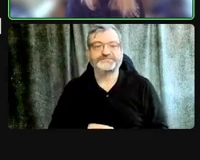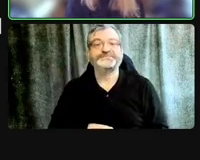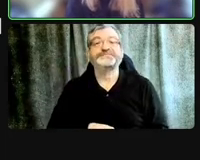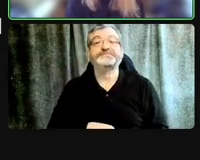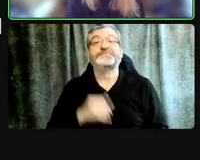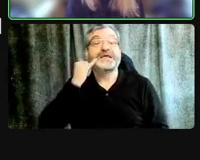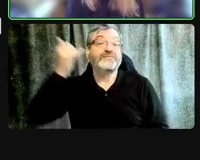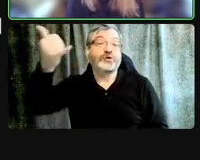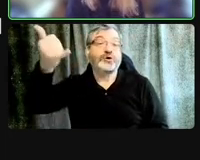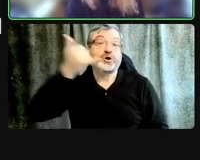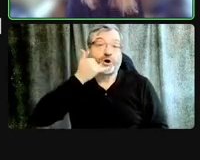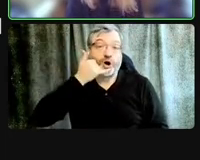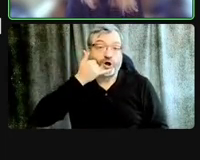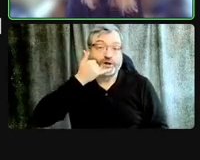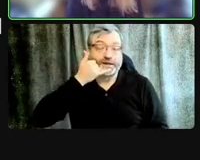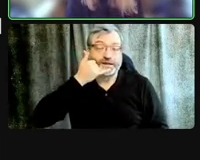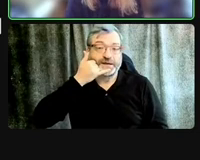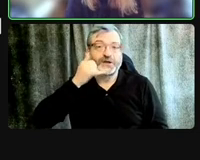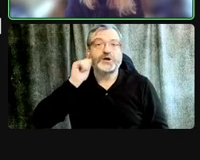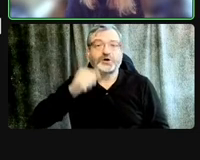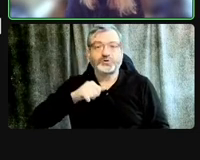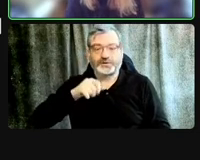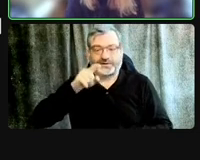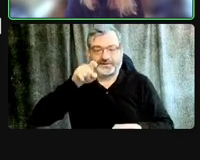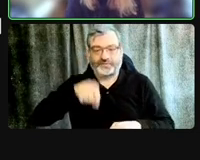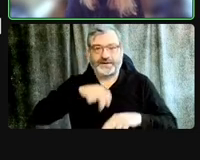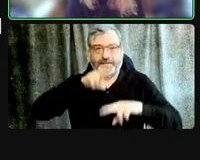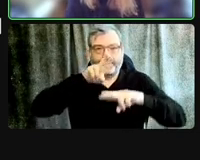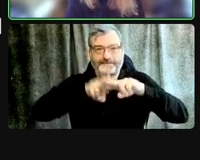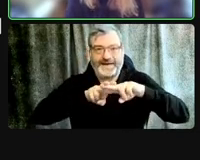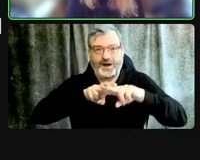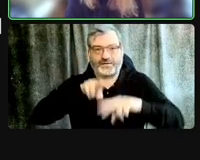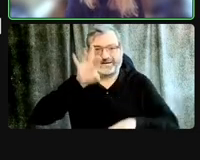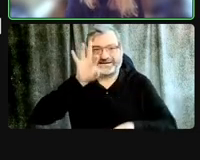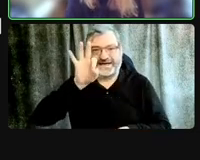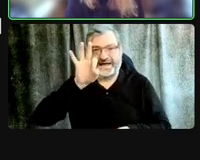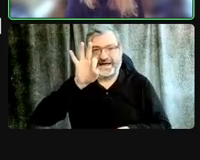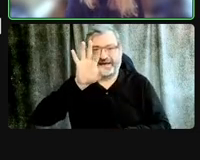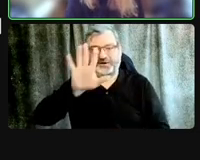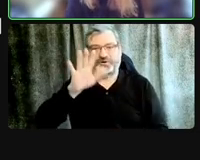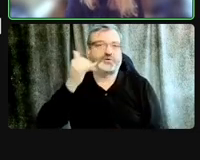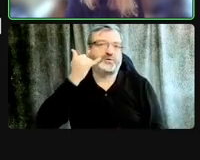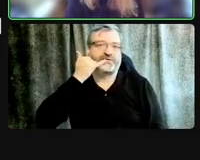you may also press pound nine on your phone and that will also raise your hand.